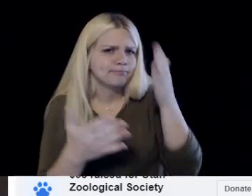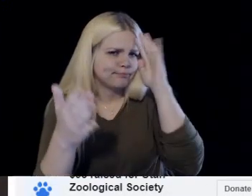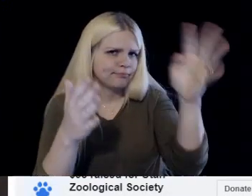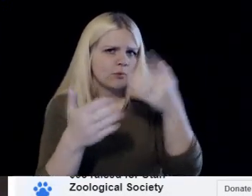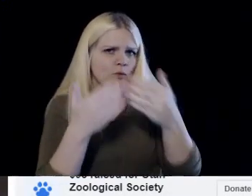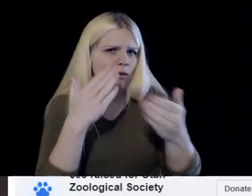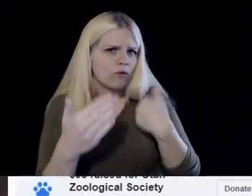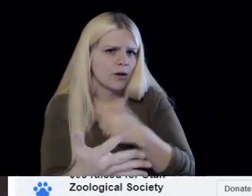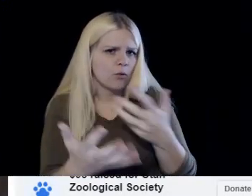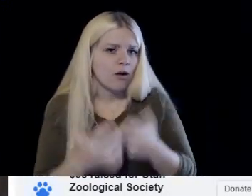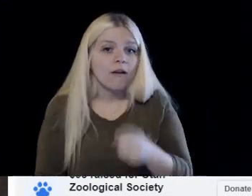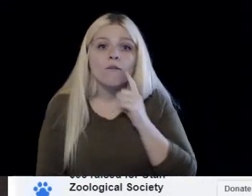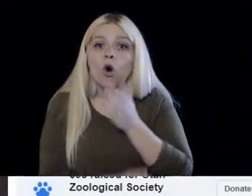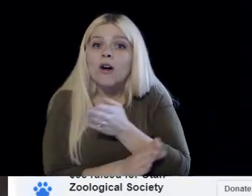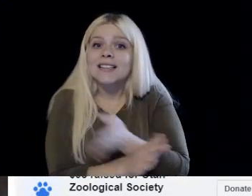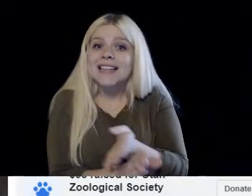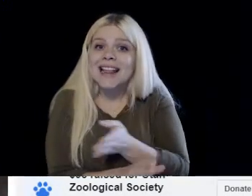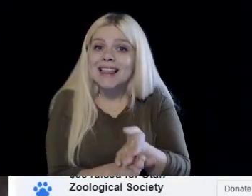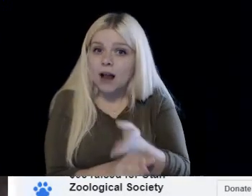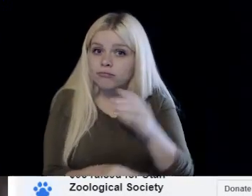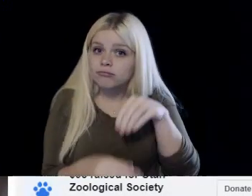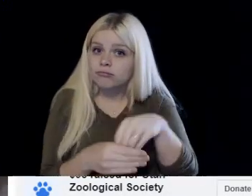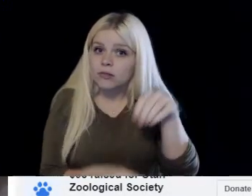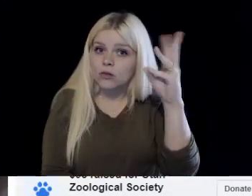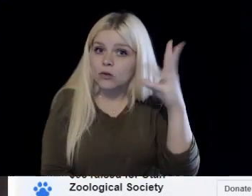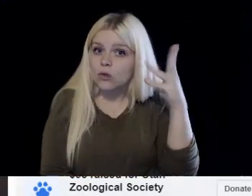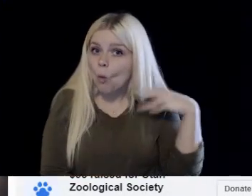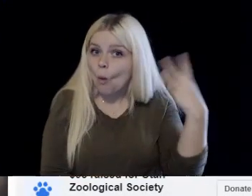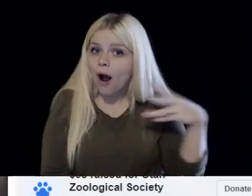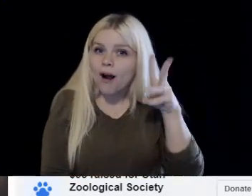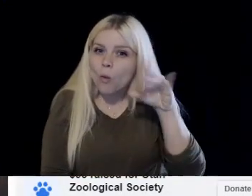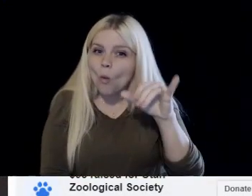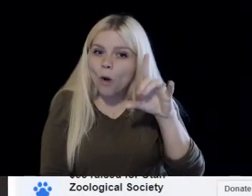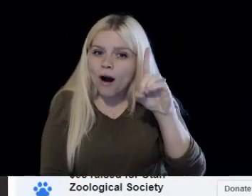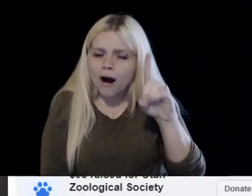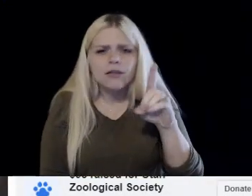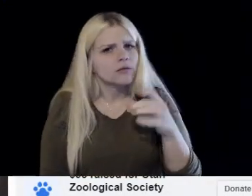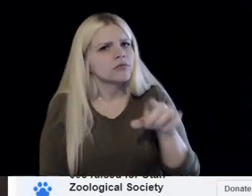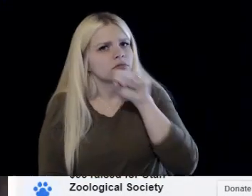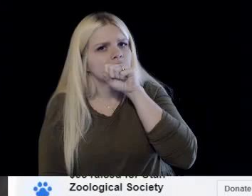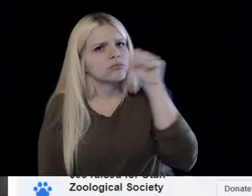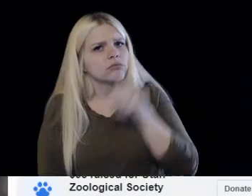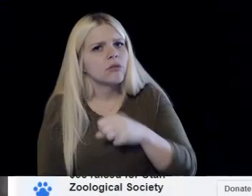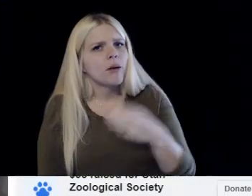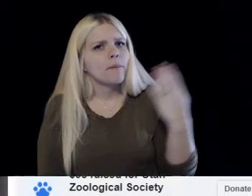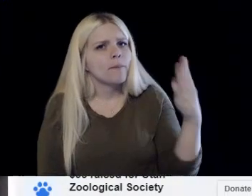designed to see really well in the blue and green range. They don't really see the other colors as well. The deeper you go in the water